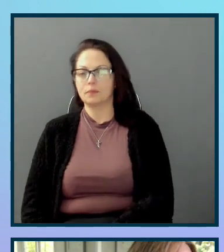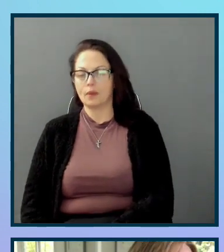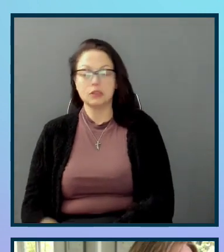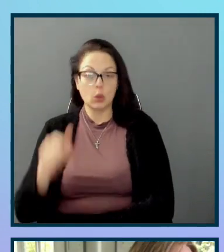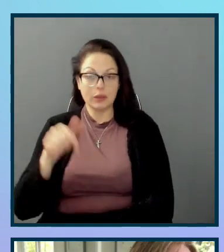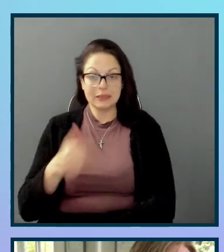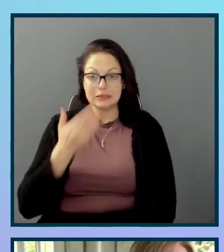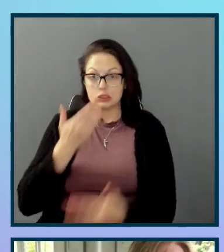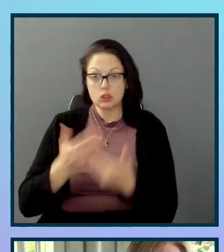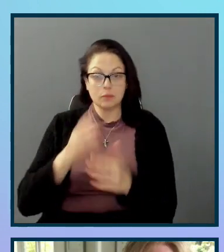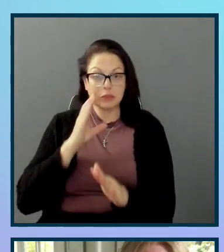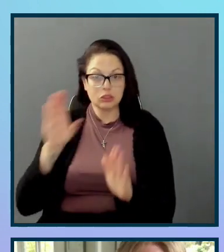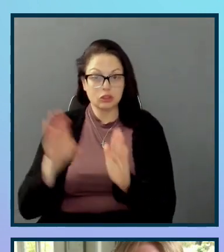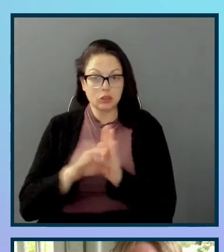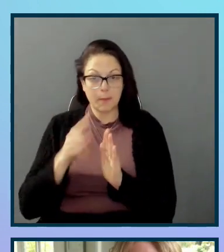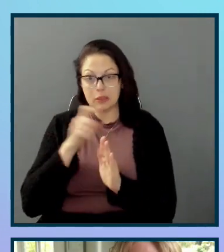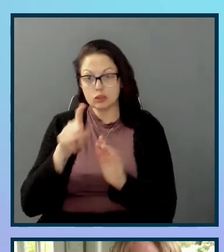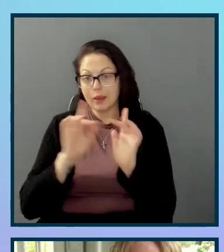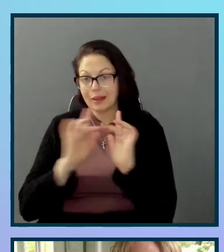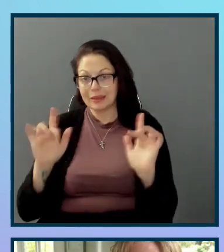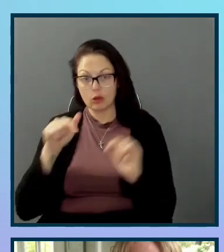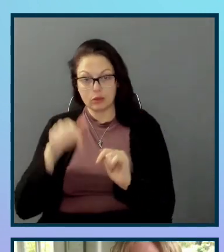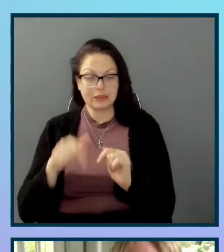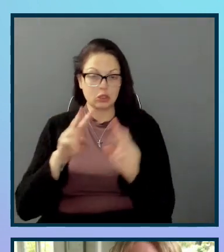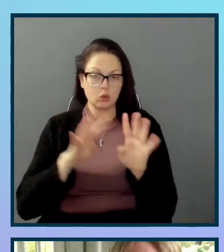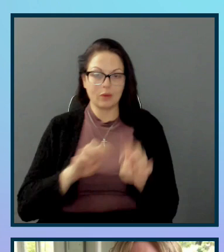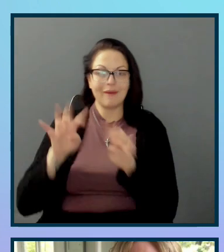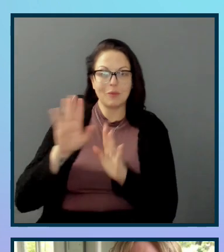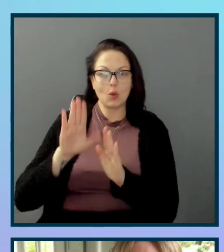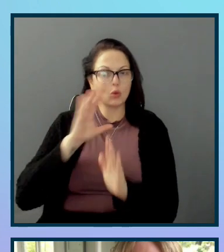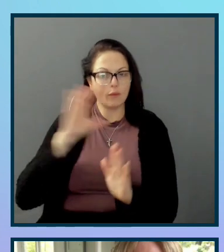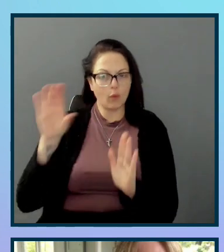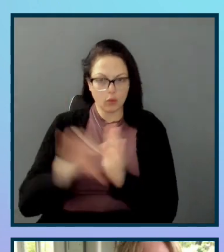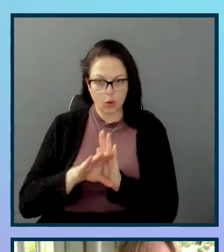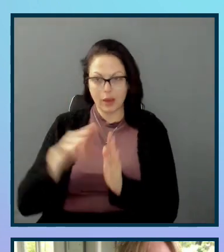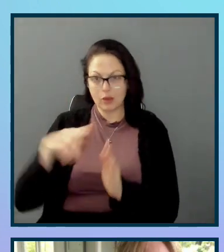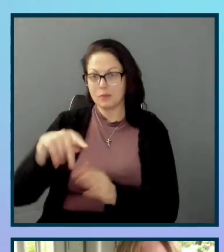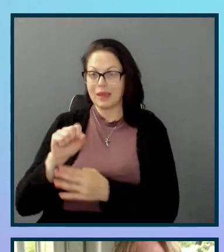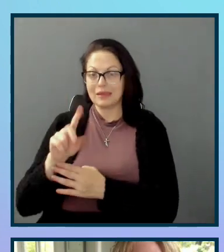'cause you can actually clear this out and you can upload your own PSD files in here,